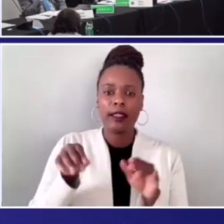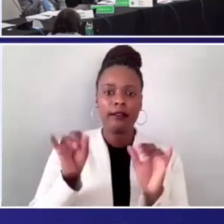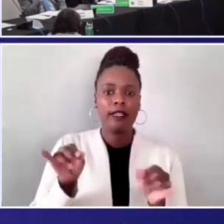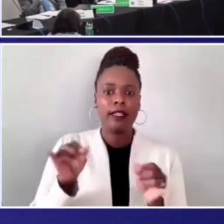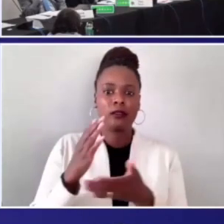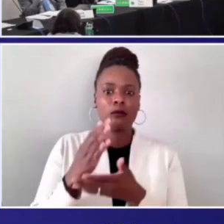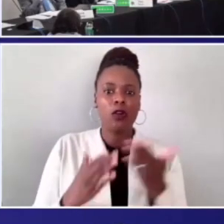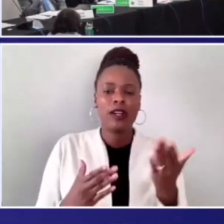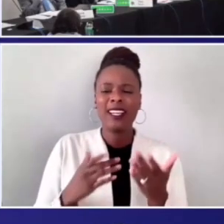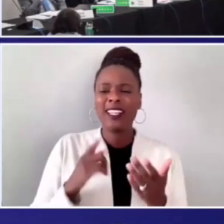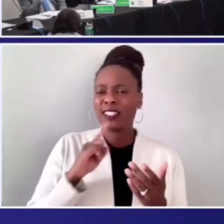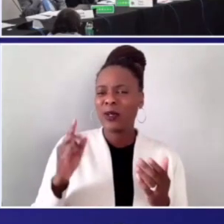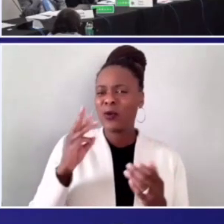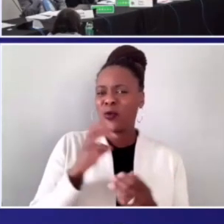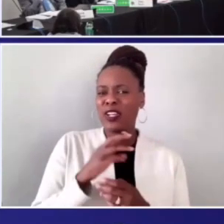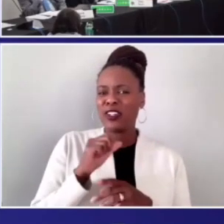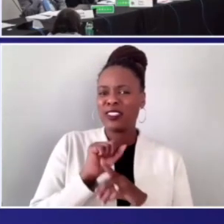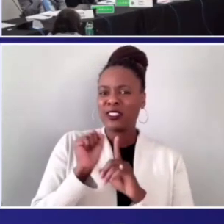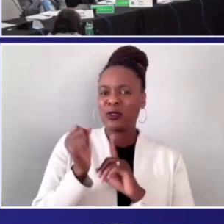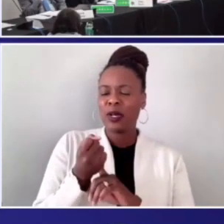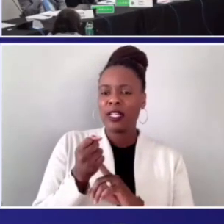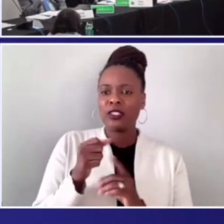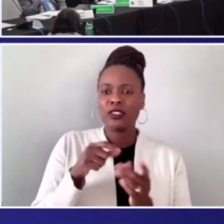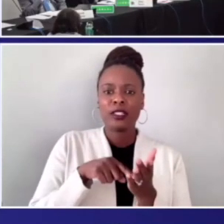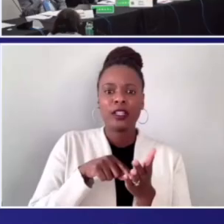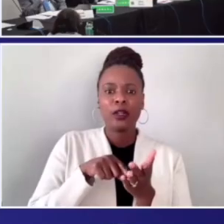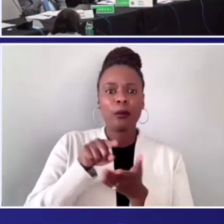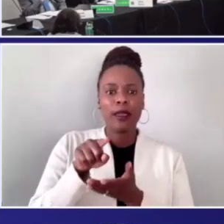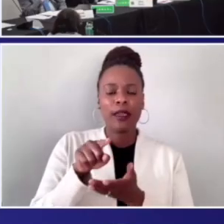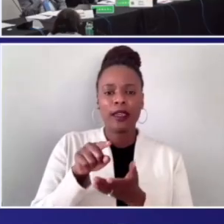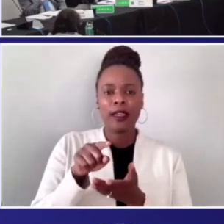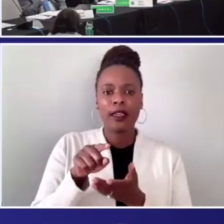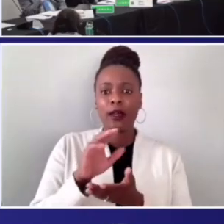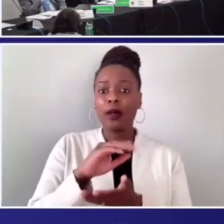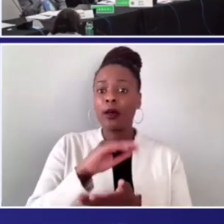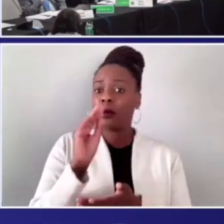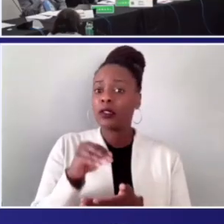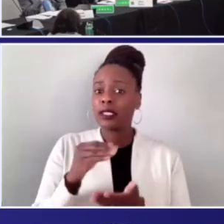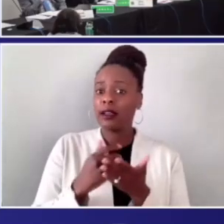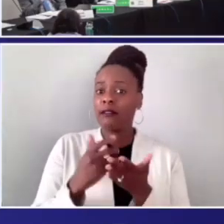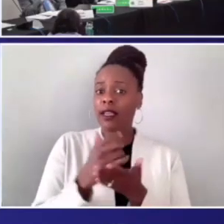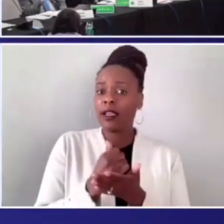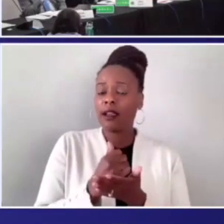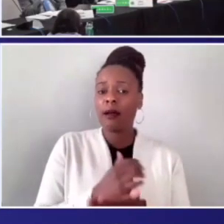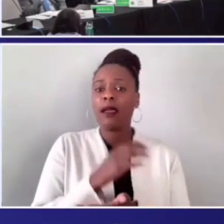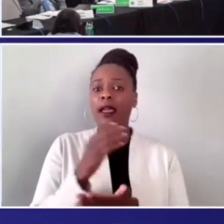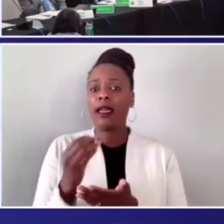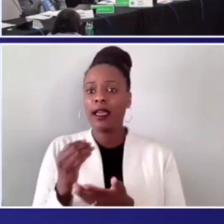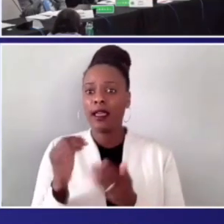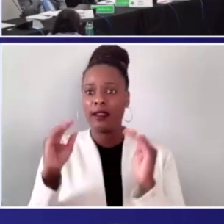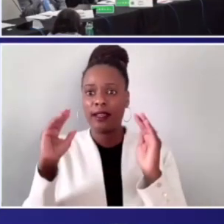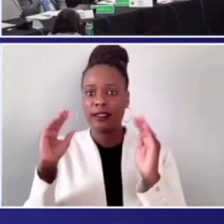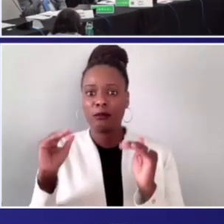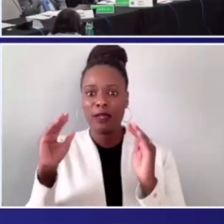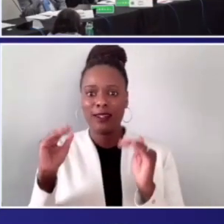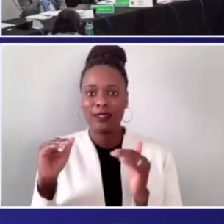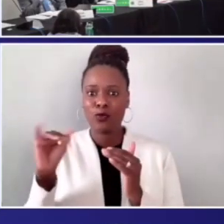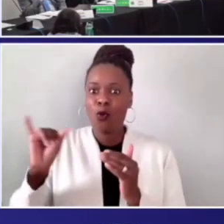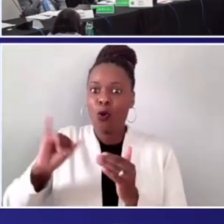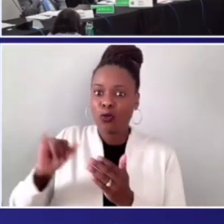situation where they're paying both a percentage of their income, and then there's an expectation of them also paying under a fixed plan.